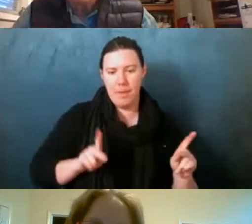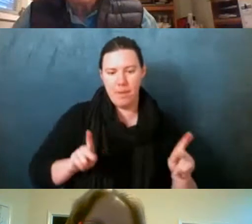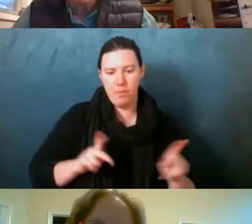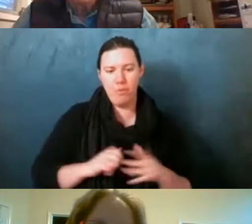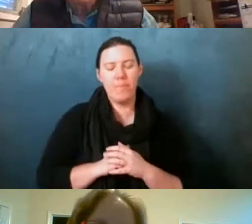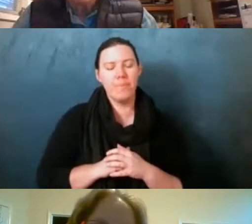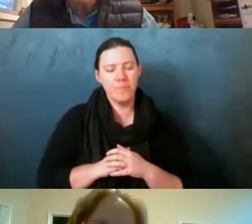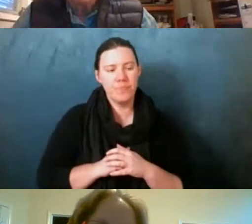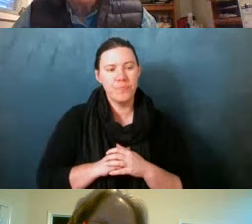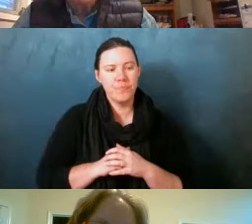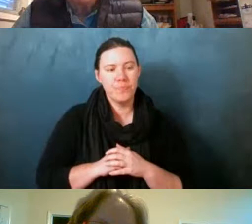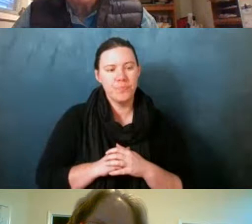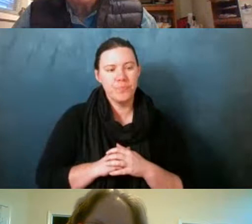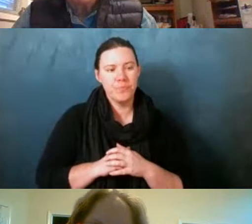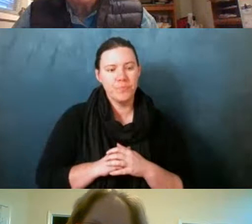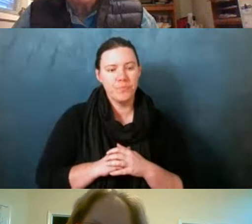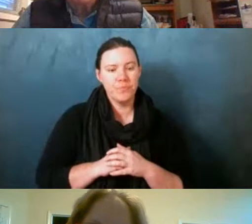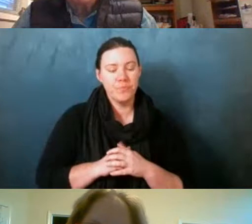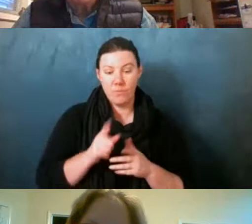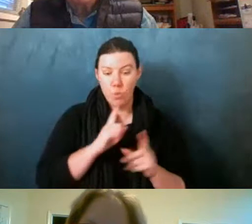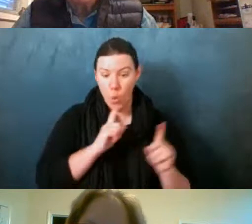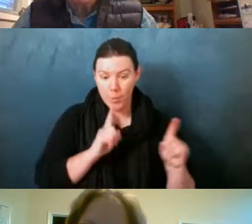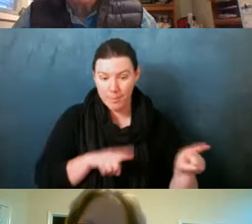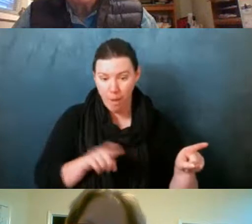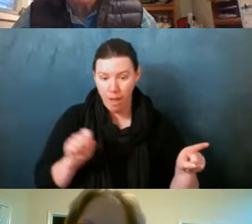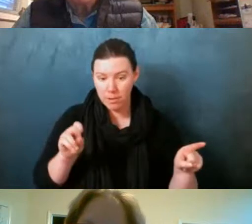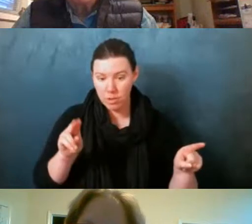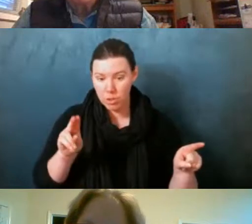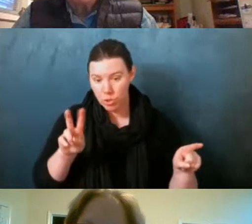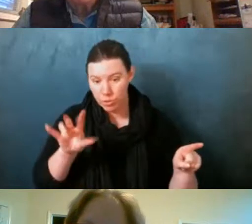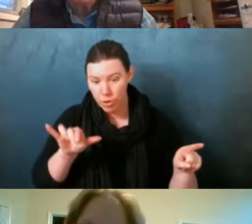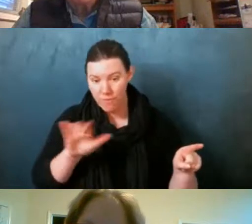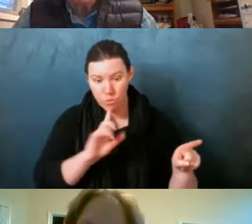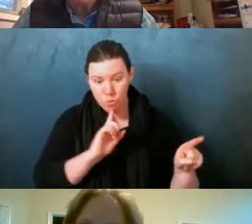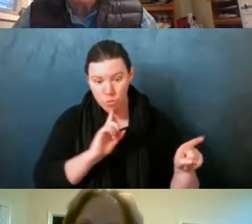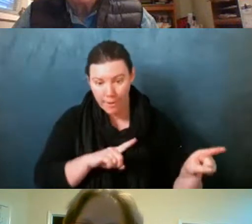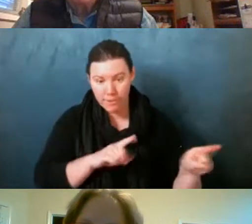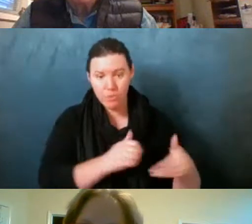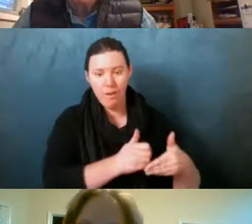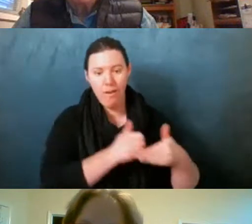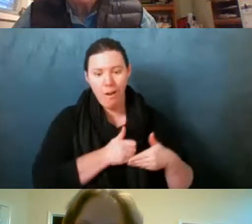to how we reach out to groups of individuals who are not here at the table as well.